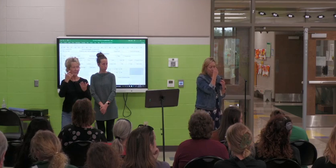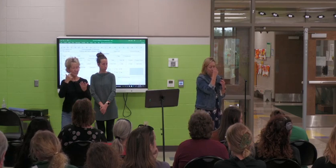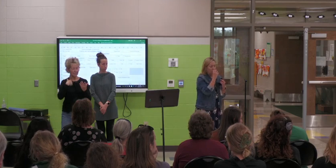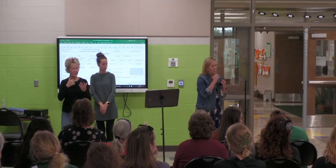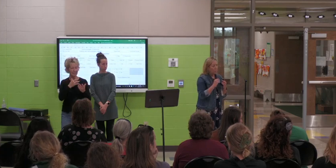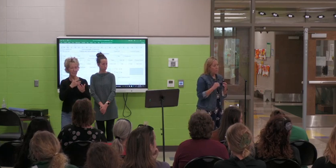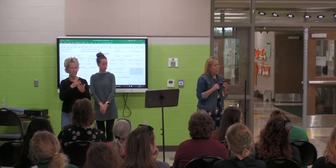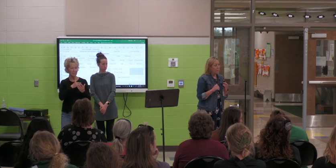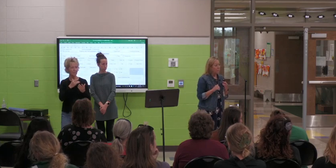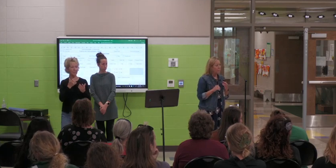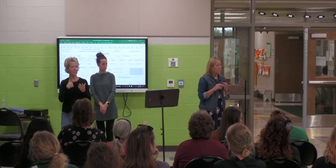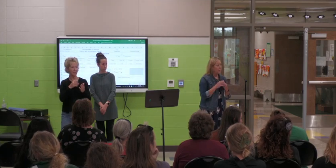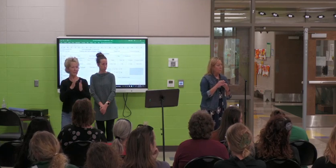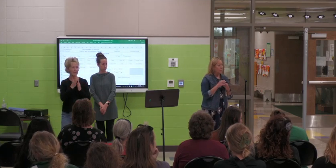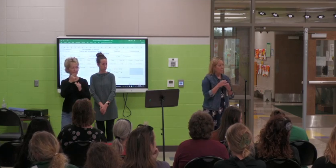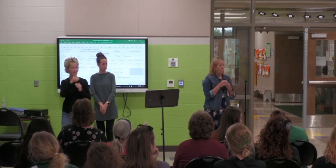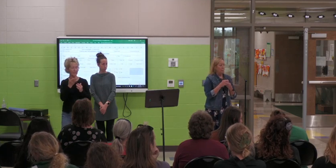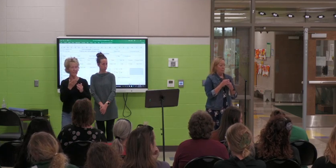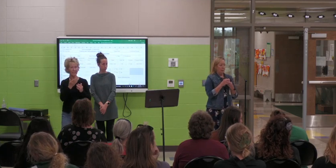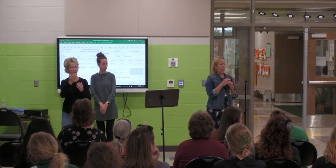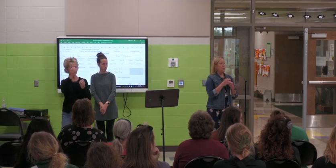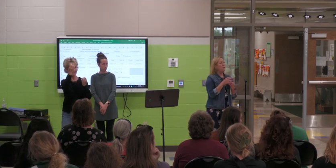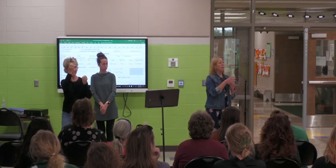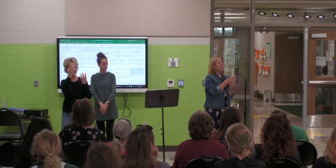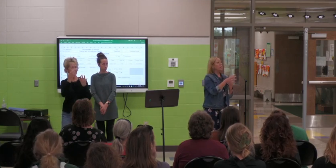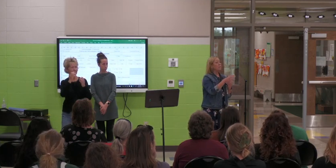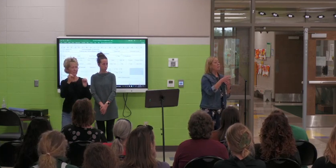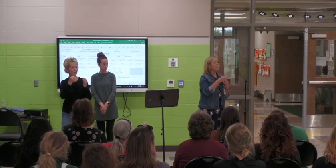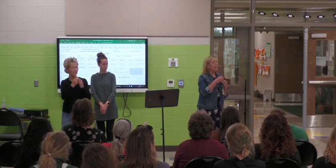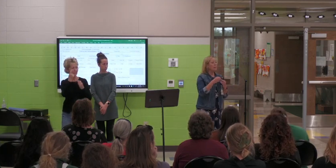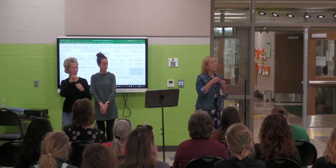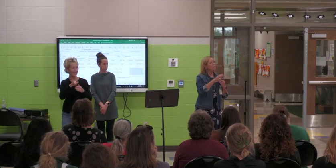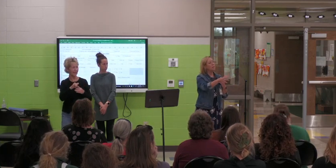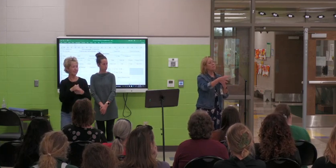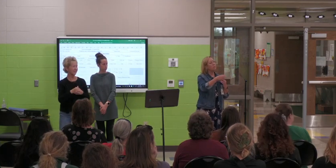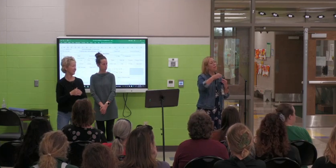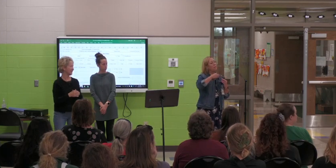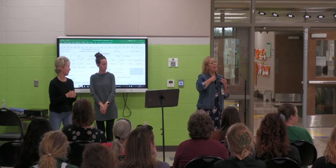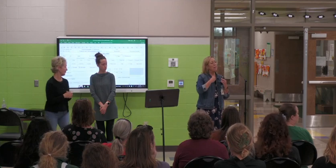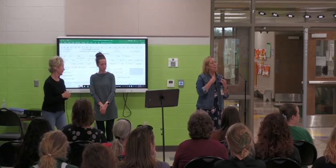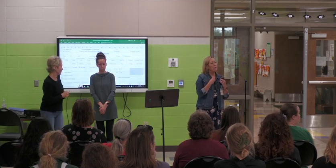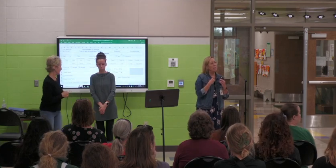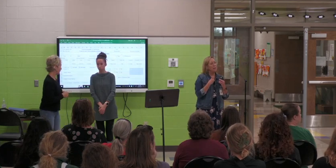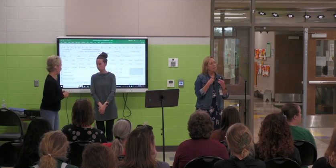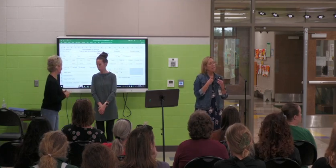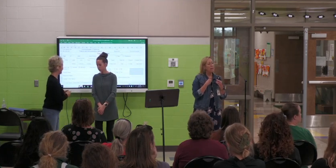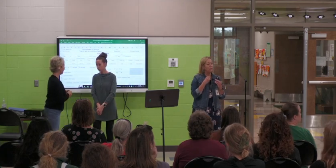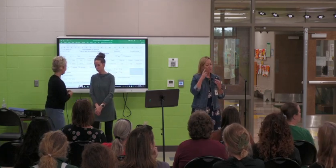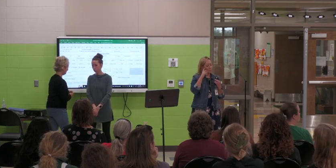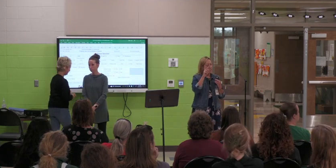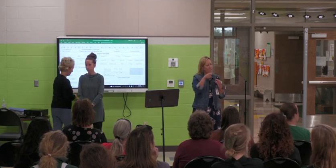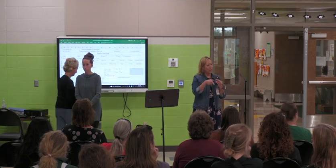ask and you know it you could you can swallow that a little bit better if you're seeing the